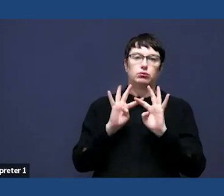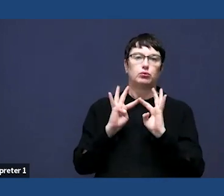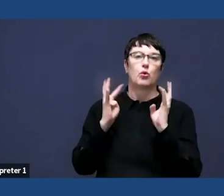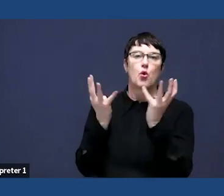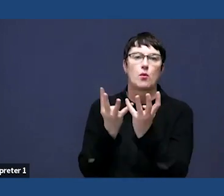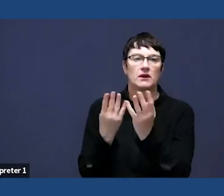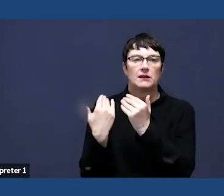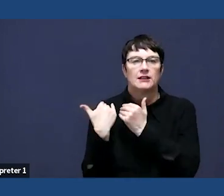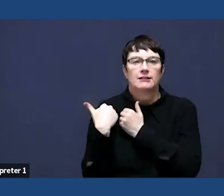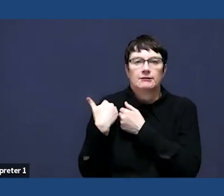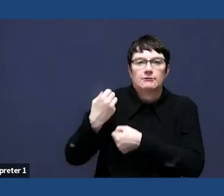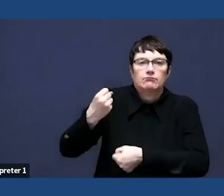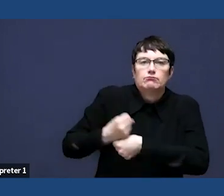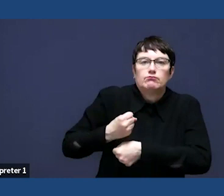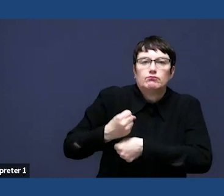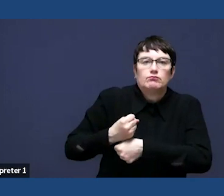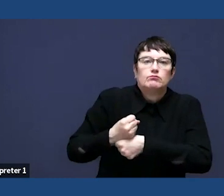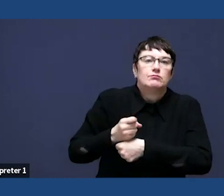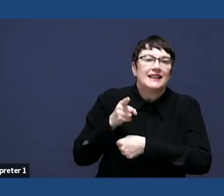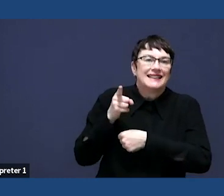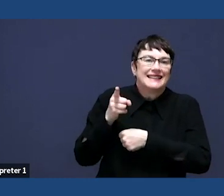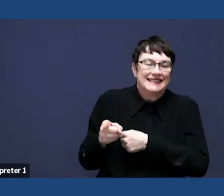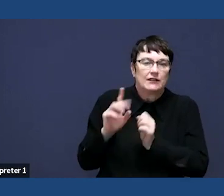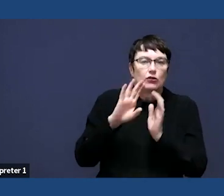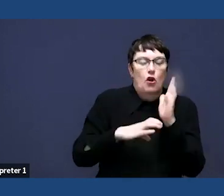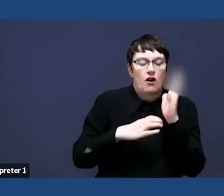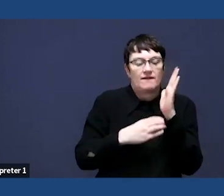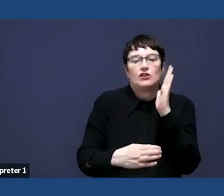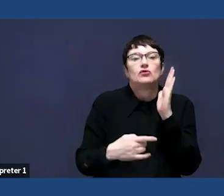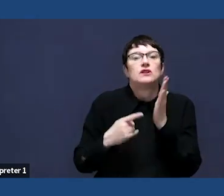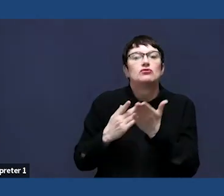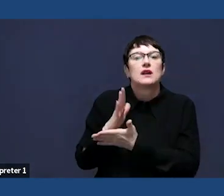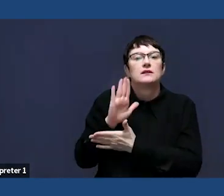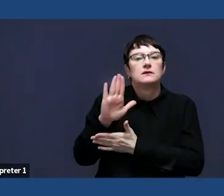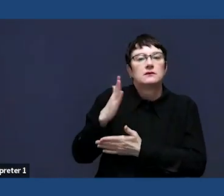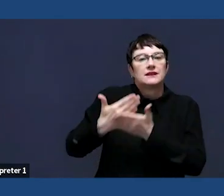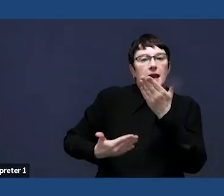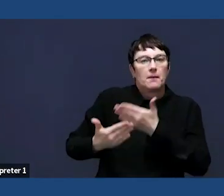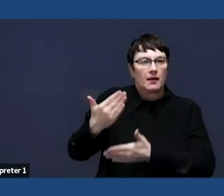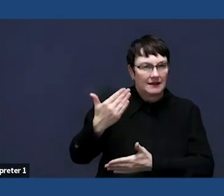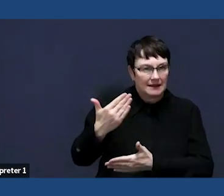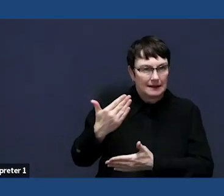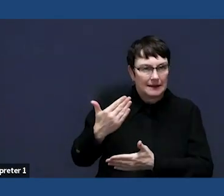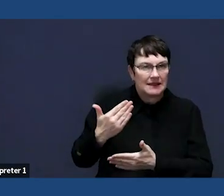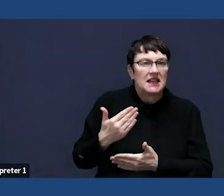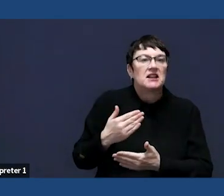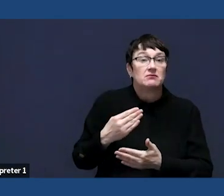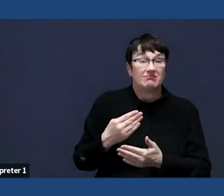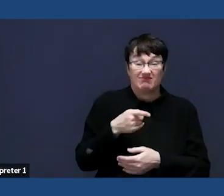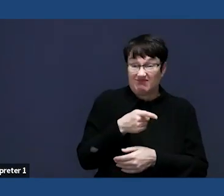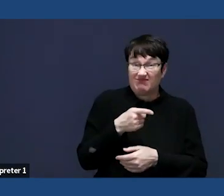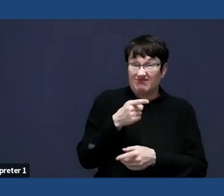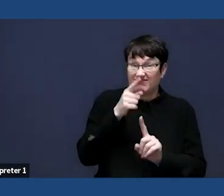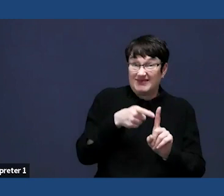When Ambassador Gallegos was Chairman of the committee, you couldn't hire anybody from